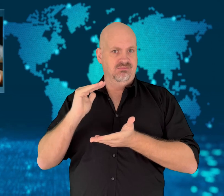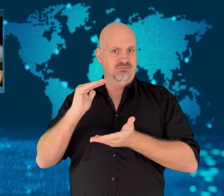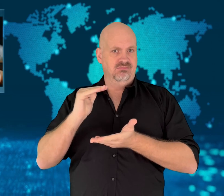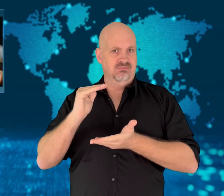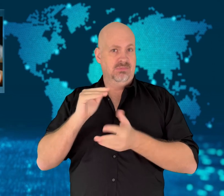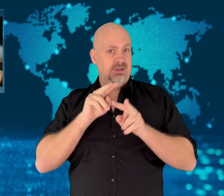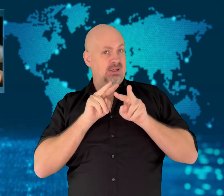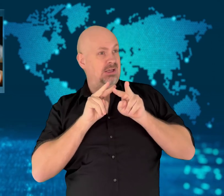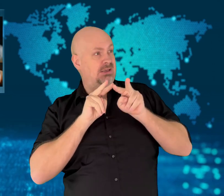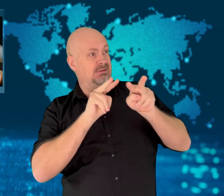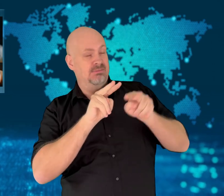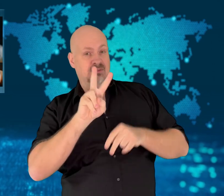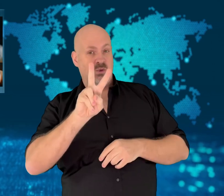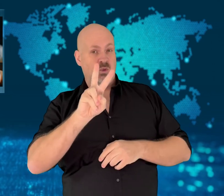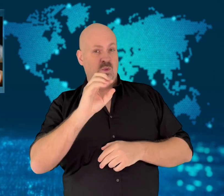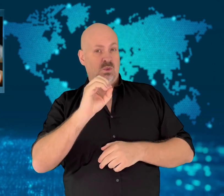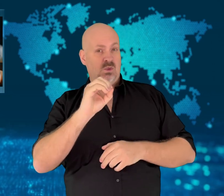the last 14 years.